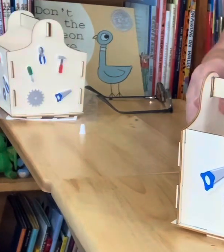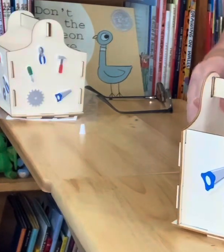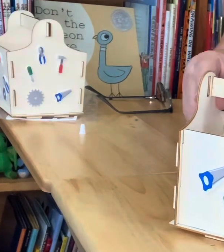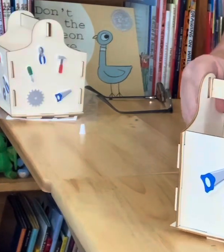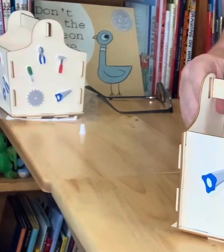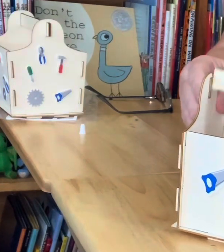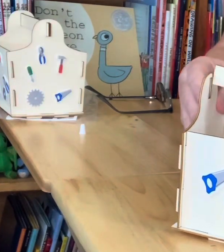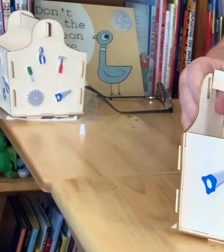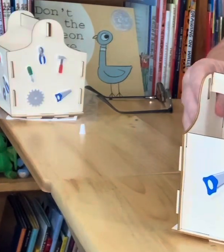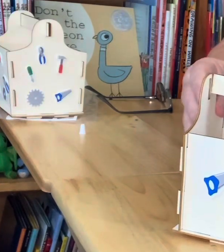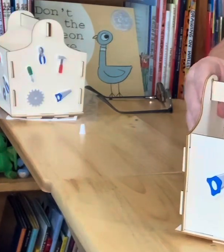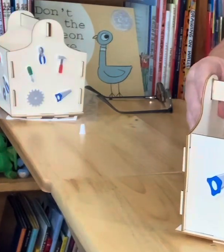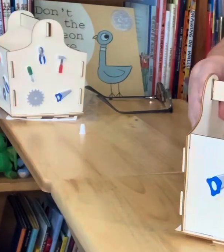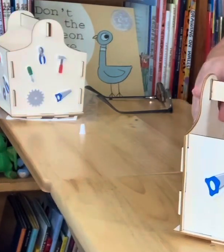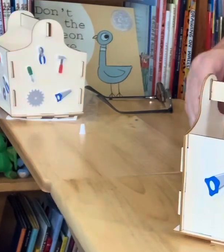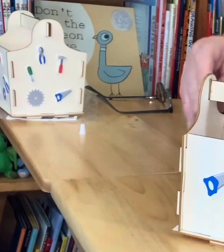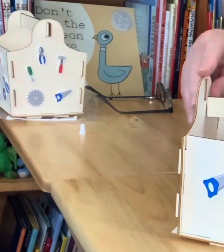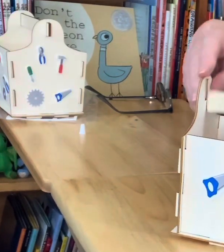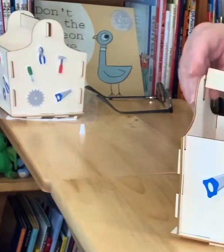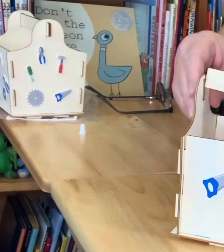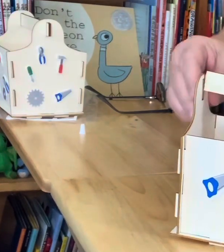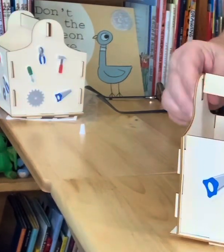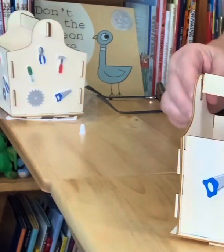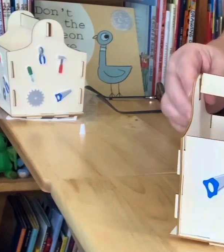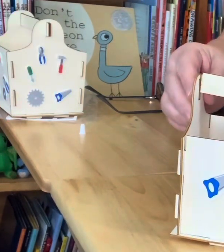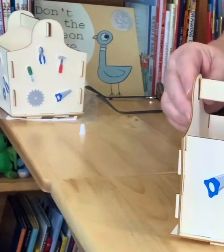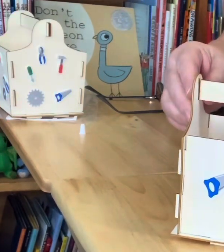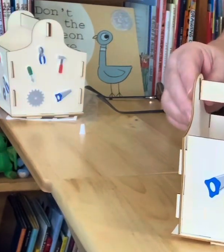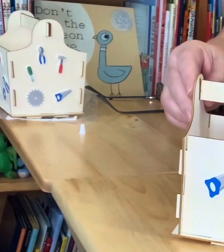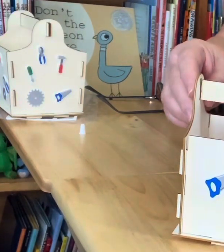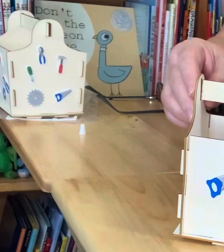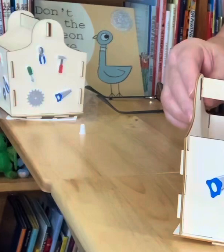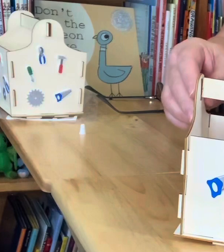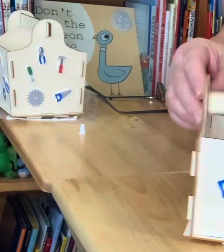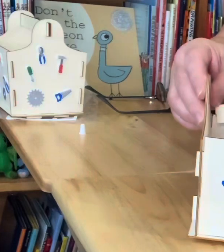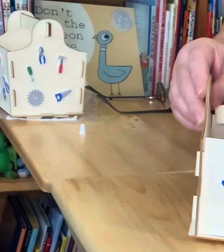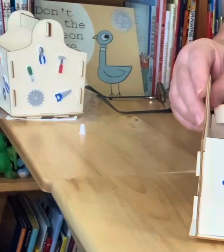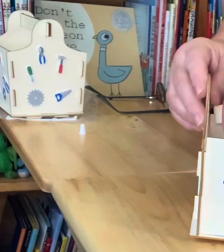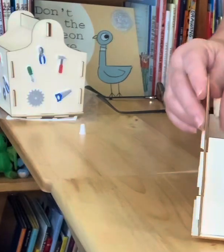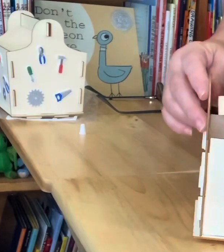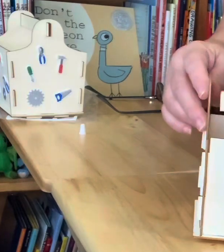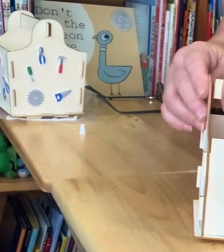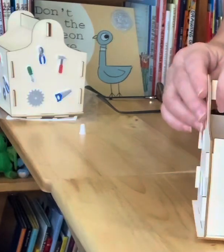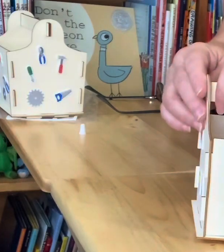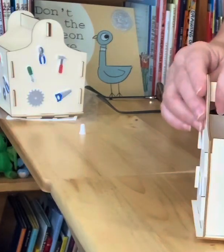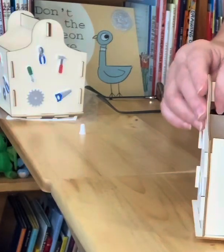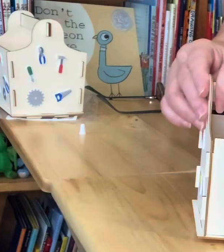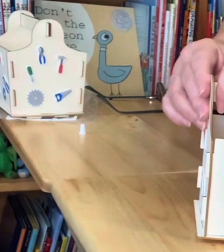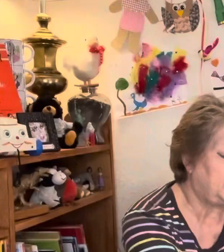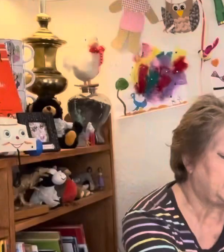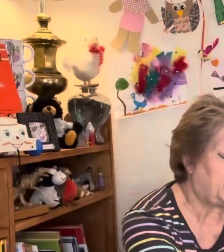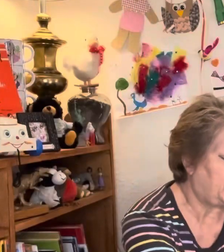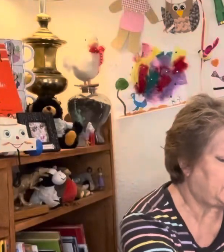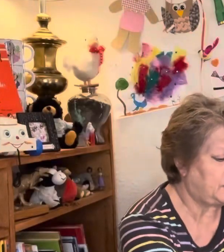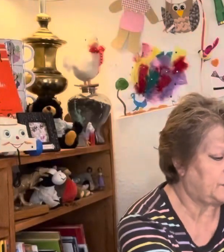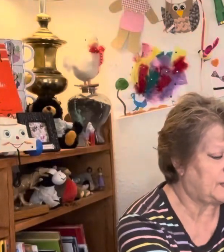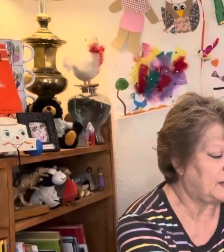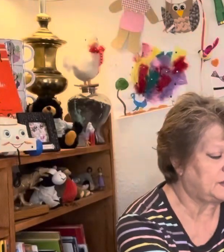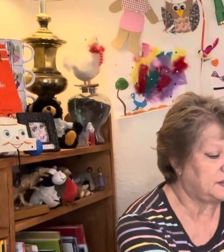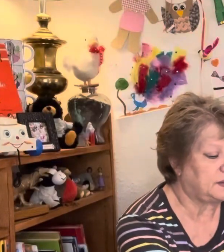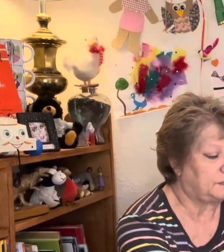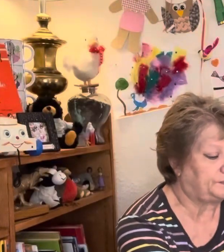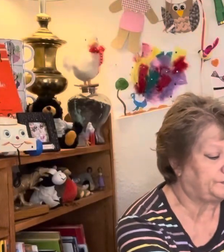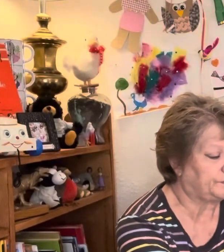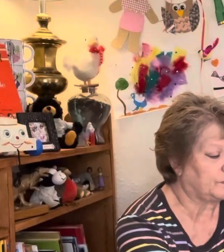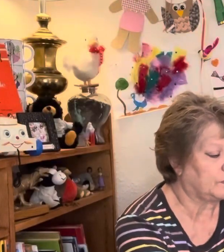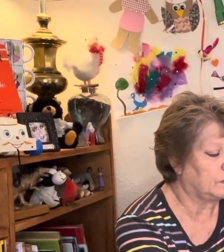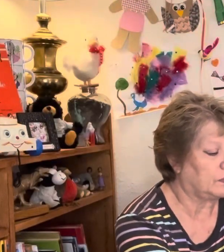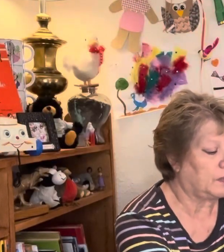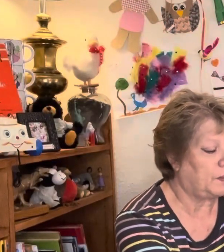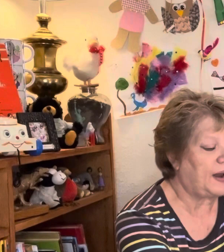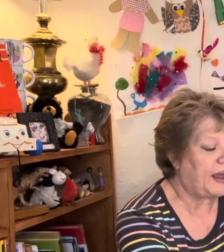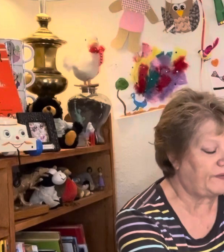gets too locked into place. See, once again... BUSTER: It's still mobile. BARB: Miss Barb needs her glasses. But I